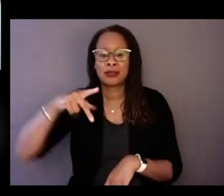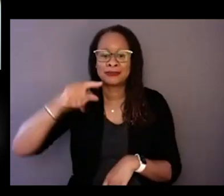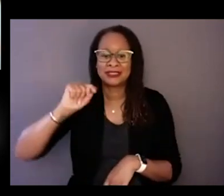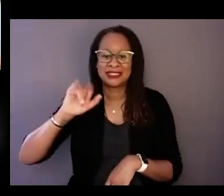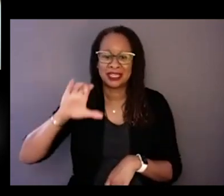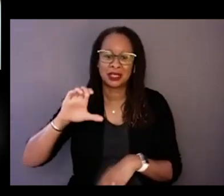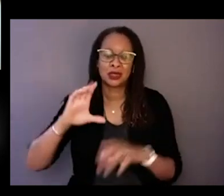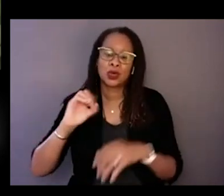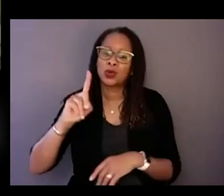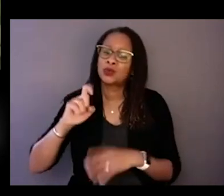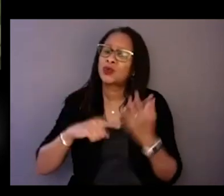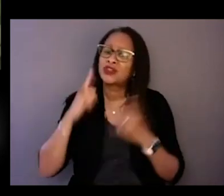What do you guys make of that theory?